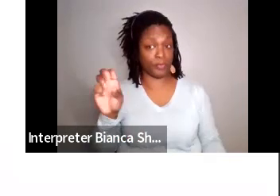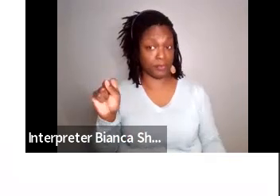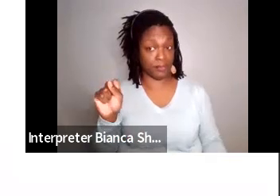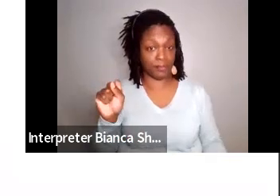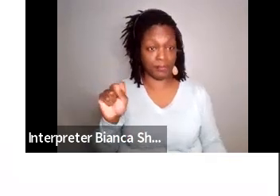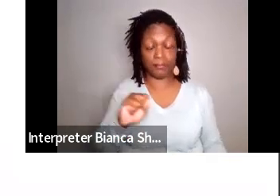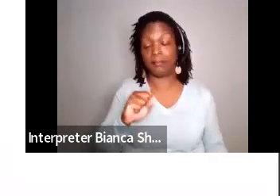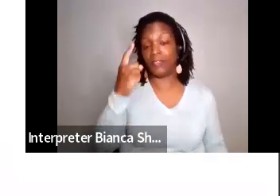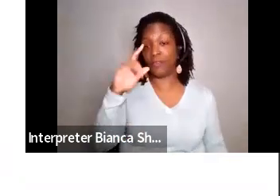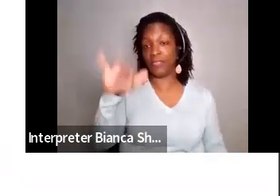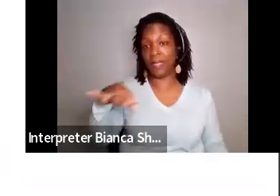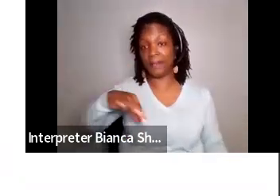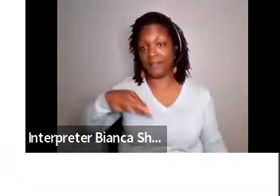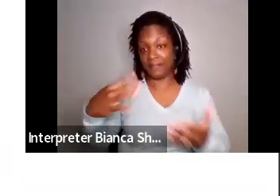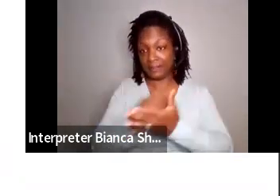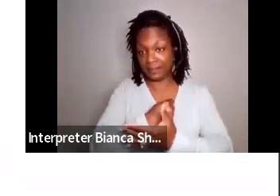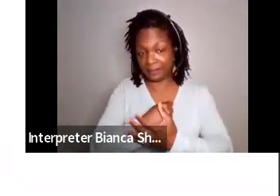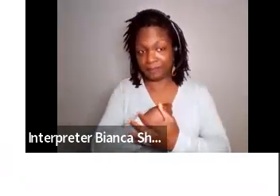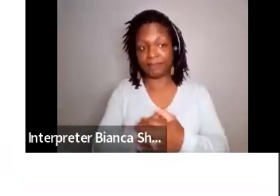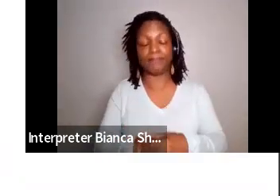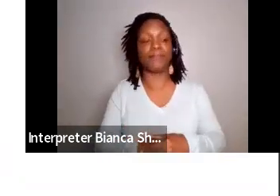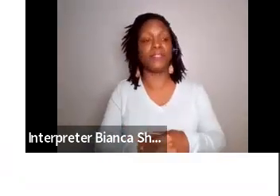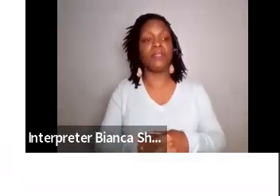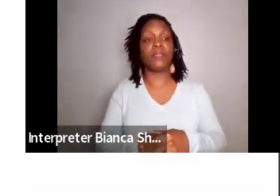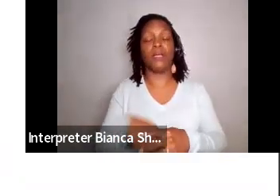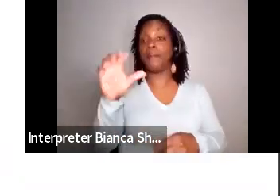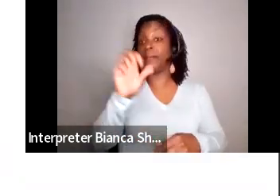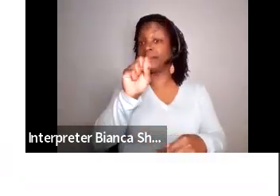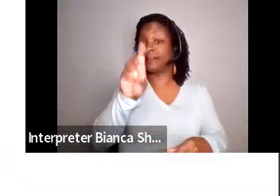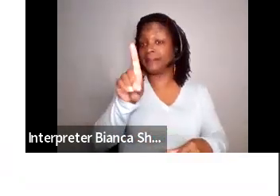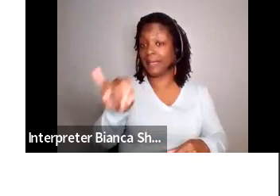And on Ssdi let's talk about the return to work.